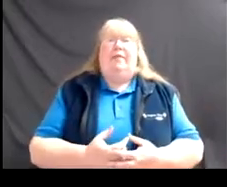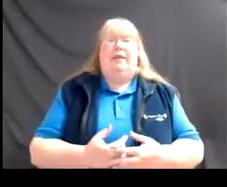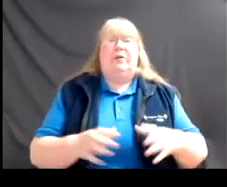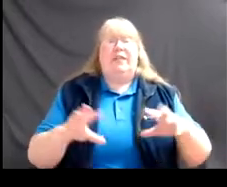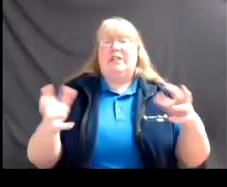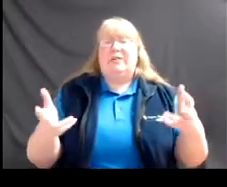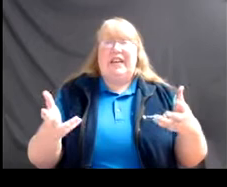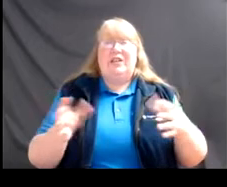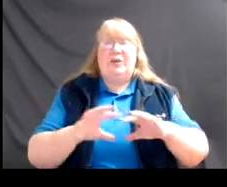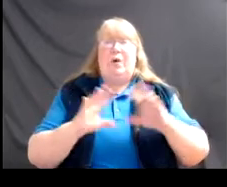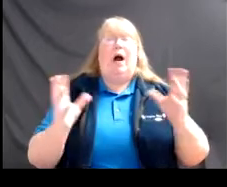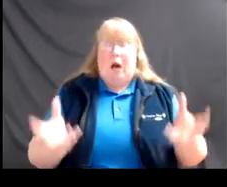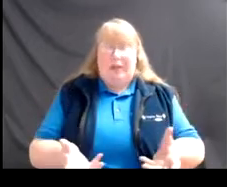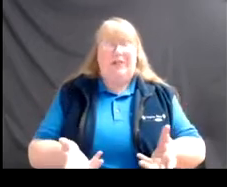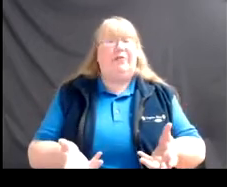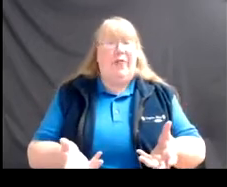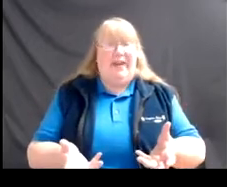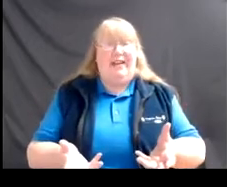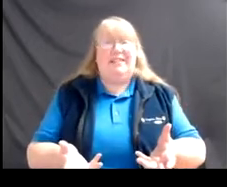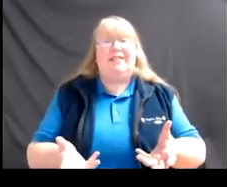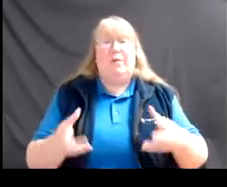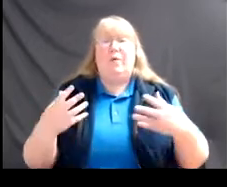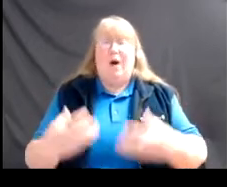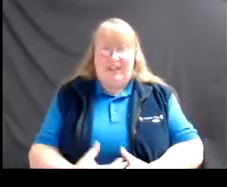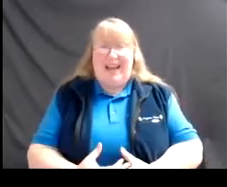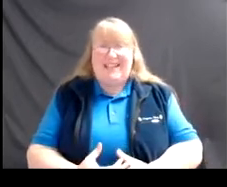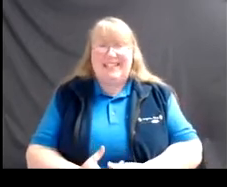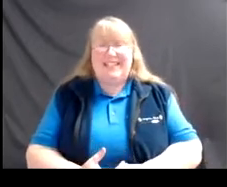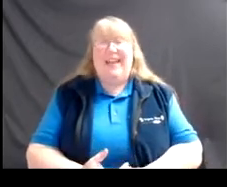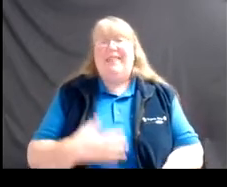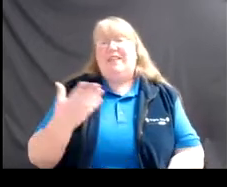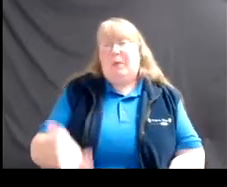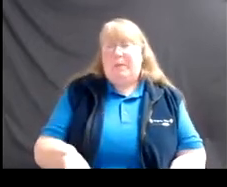These are systems that can do a couple of different things with one device. This one in